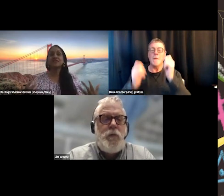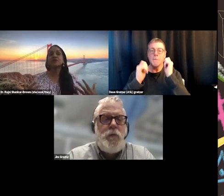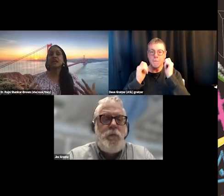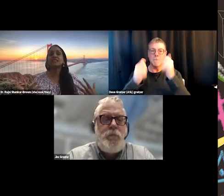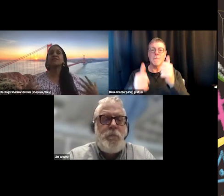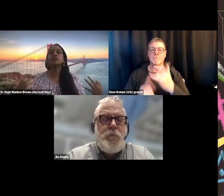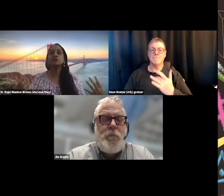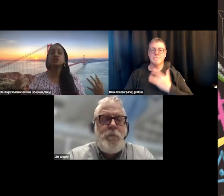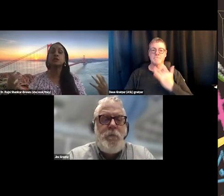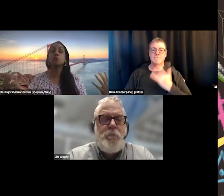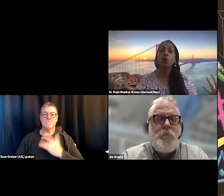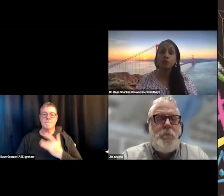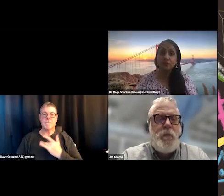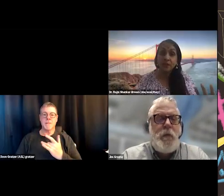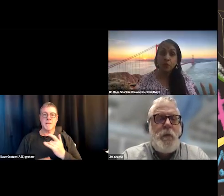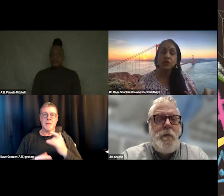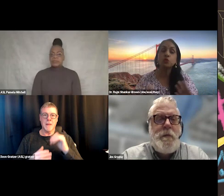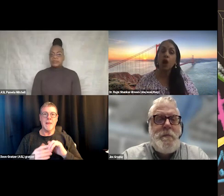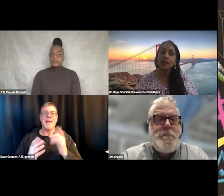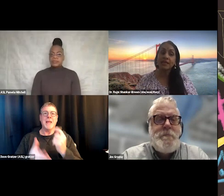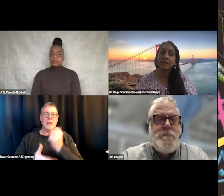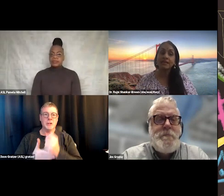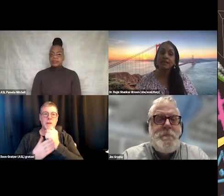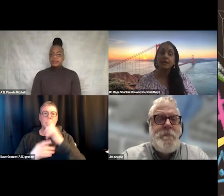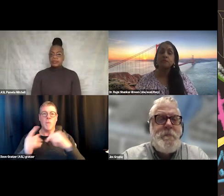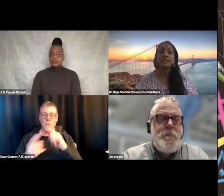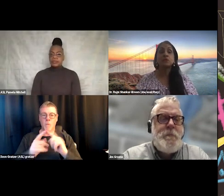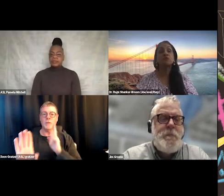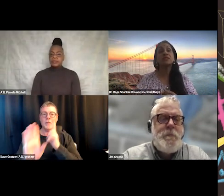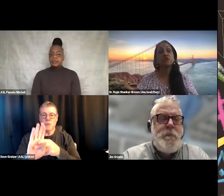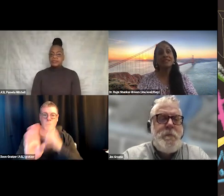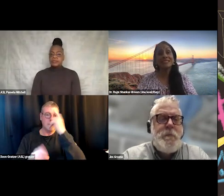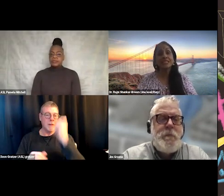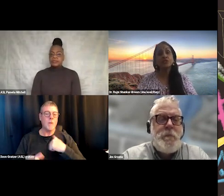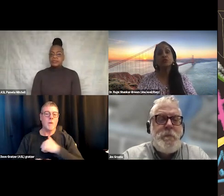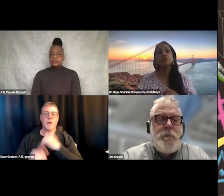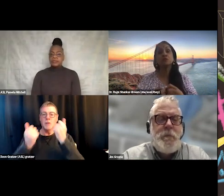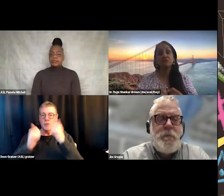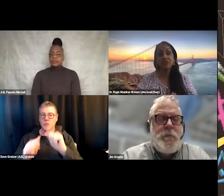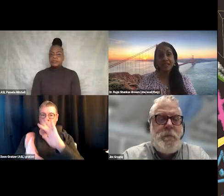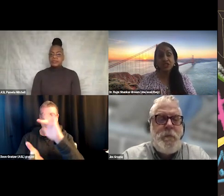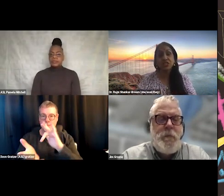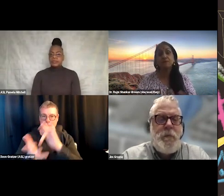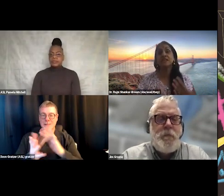feel that kind of inclusion and warmth when you walk in because we really try to center human relationships